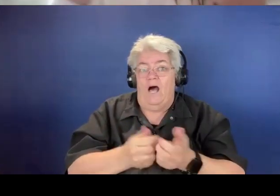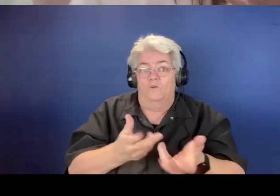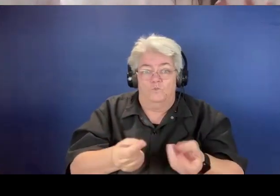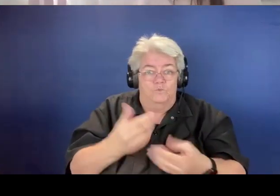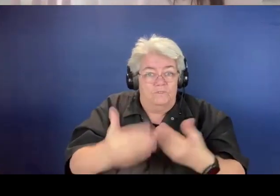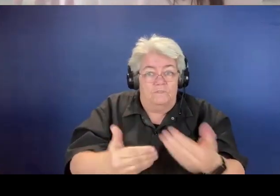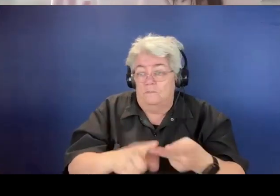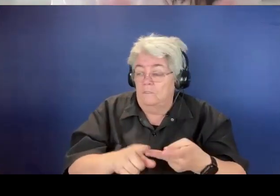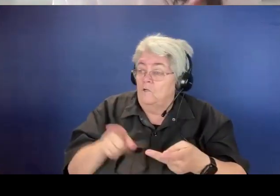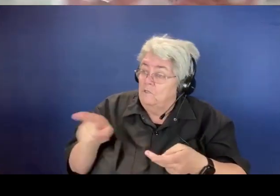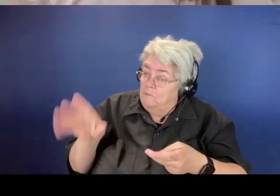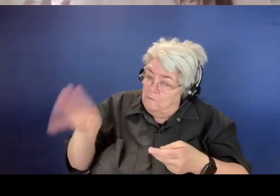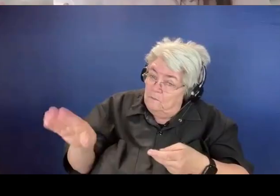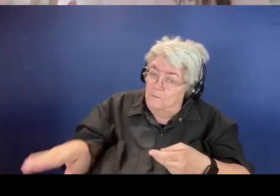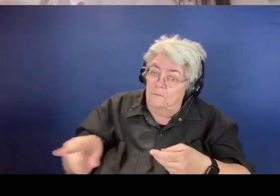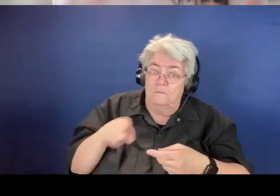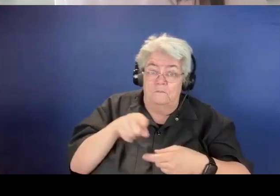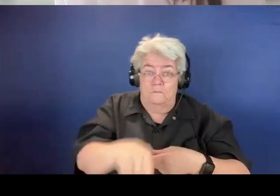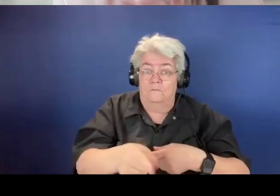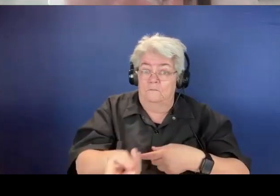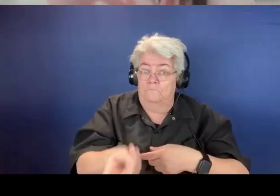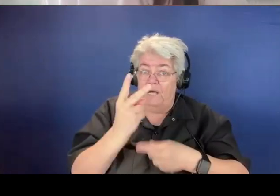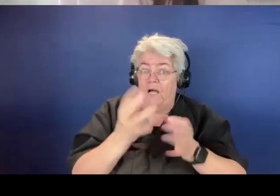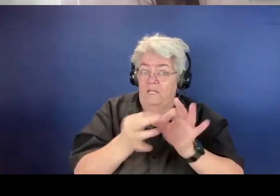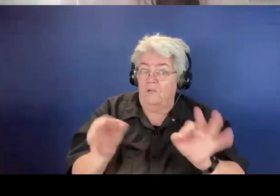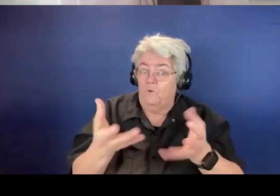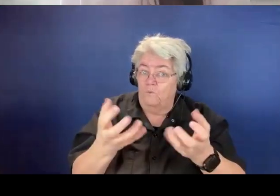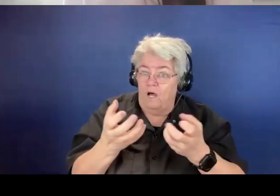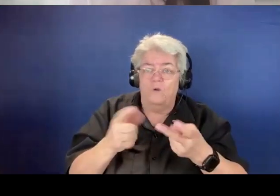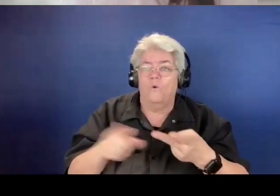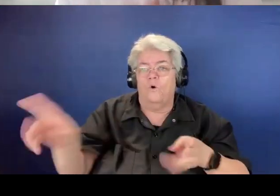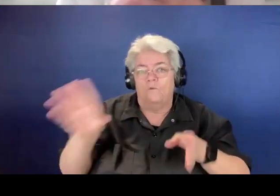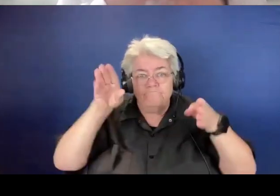Do you want your child to be bilingual or do you just want to focus on one language?